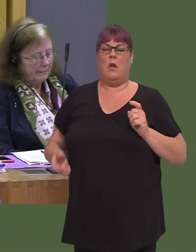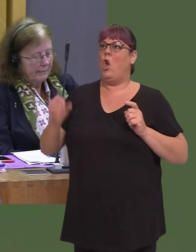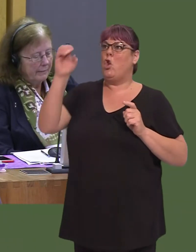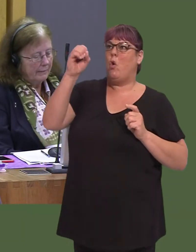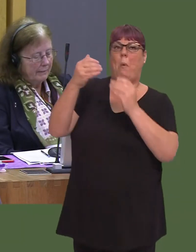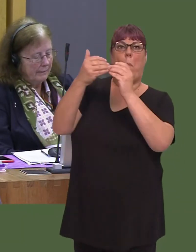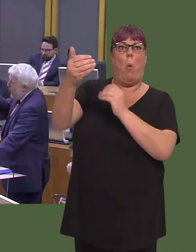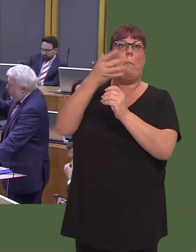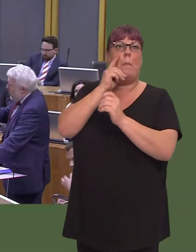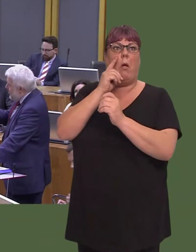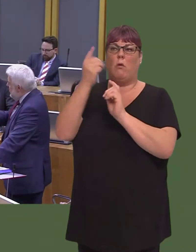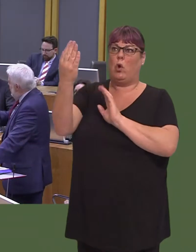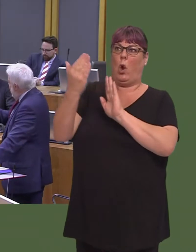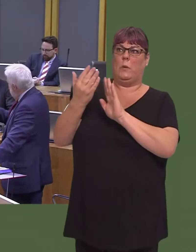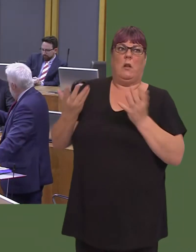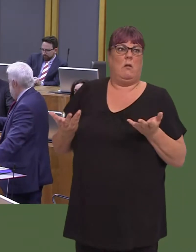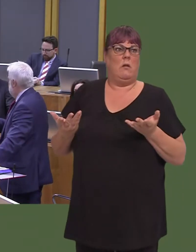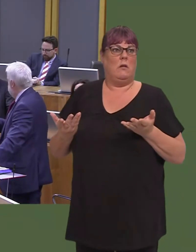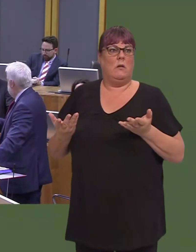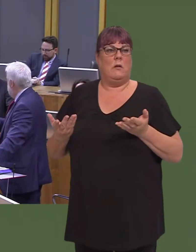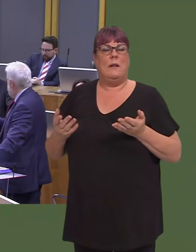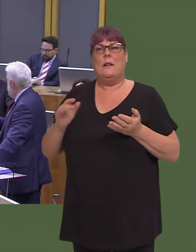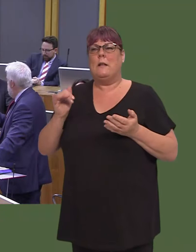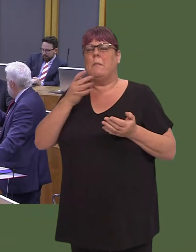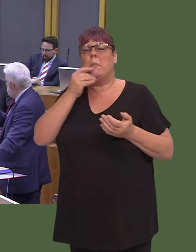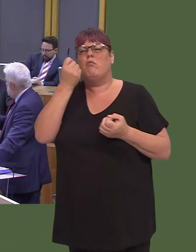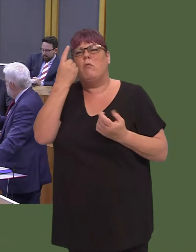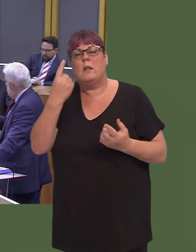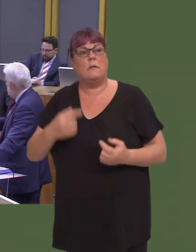join me in recognising the important work carried out by organisations, including trading